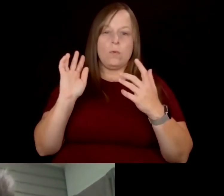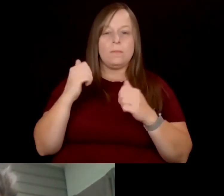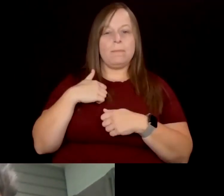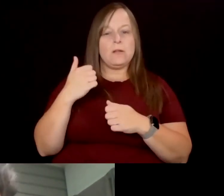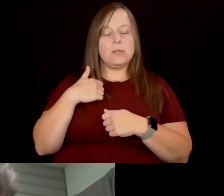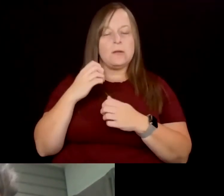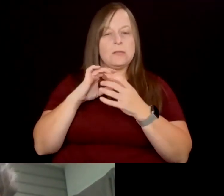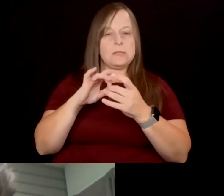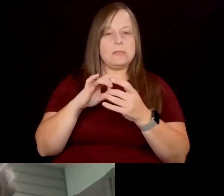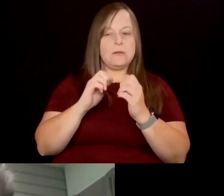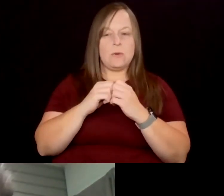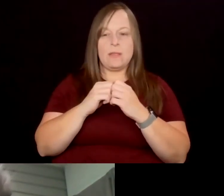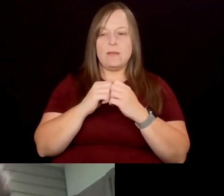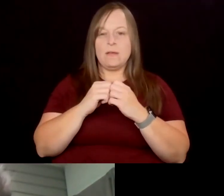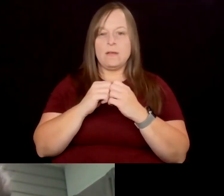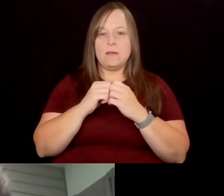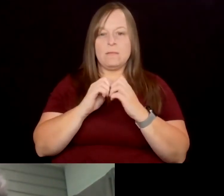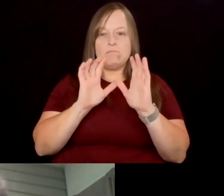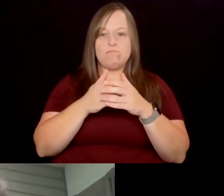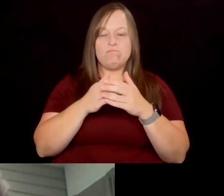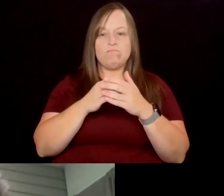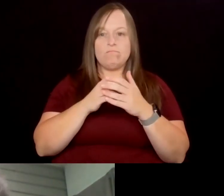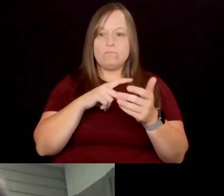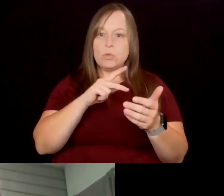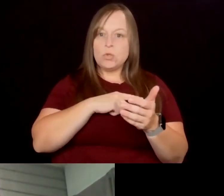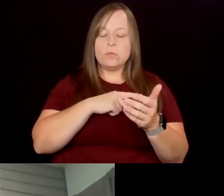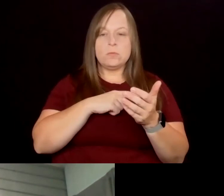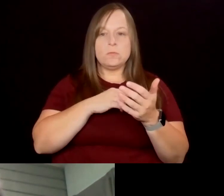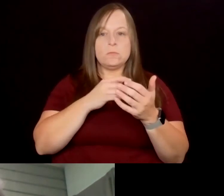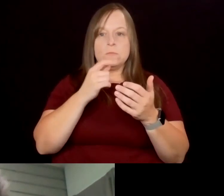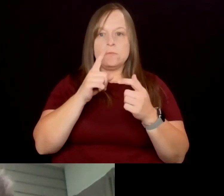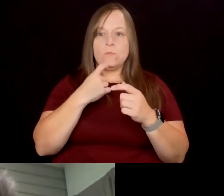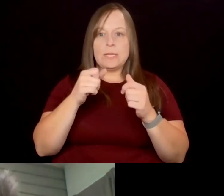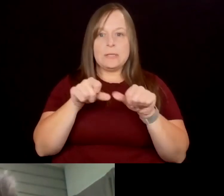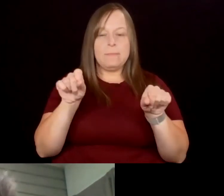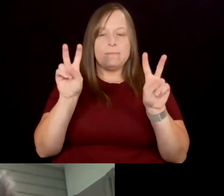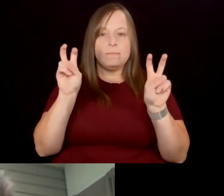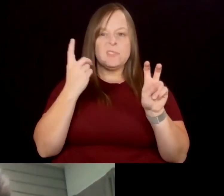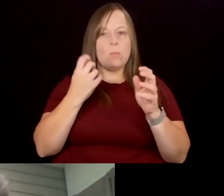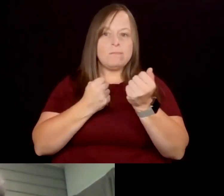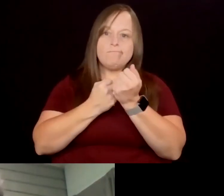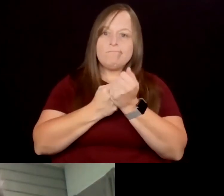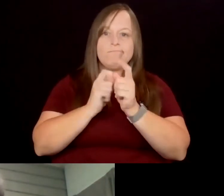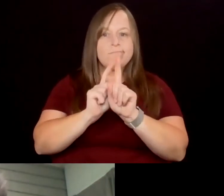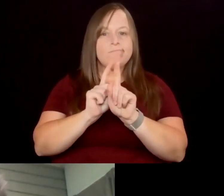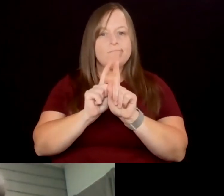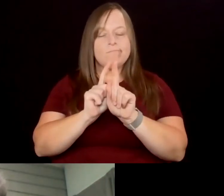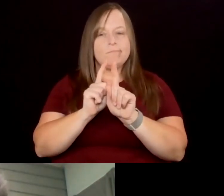with this very dense and impersonal bureaucracy. And so it really does help to have someone on your side who's gonna listen to your story.